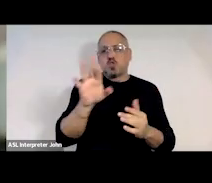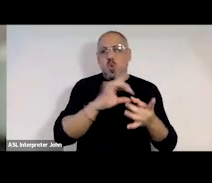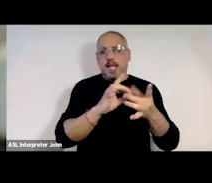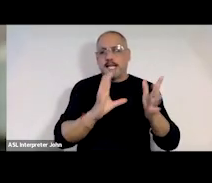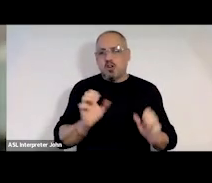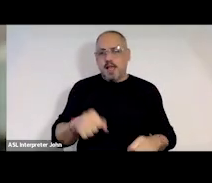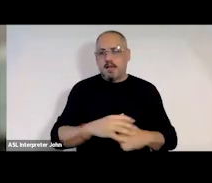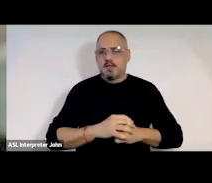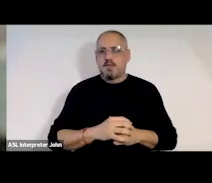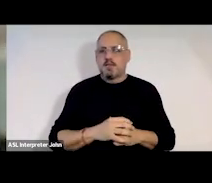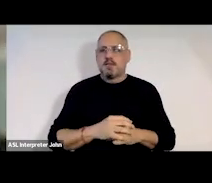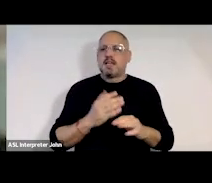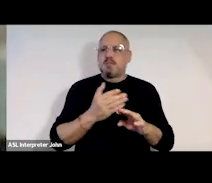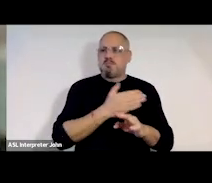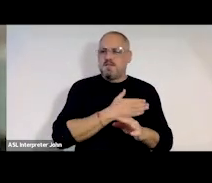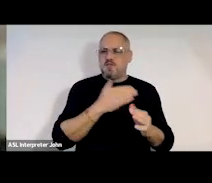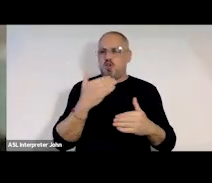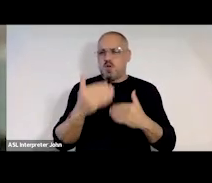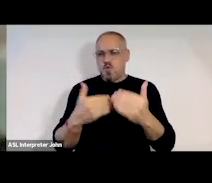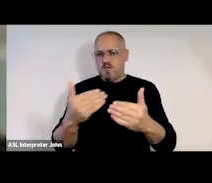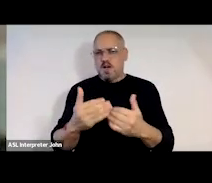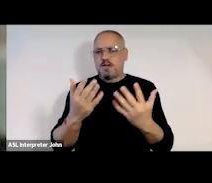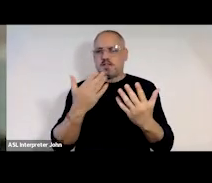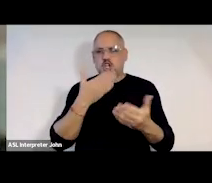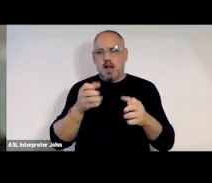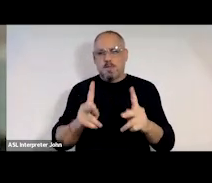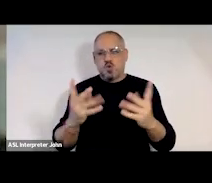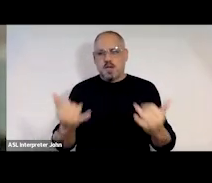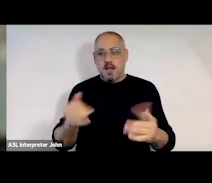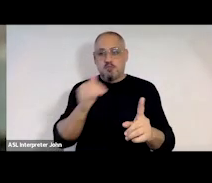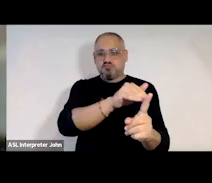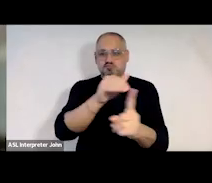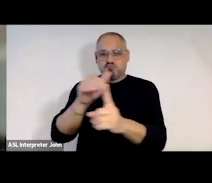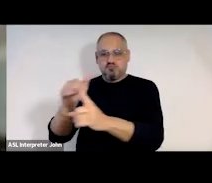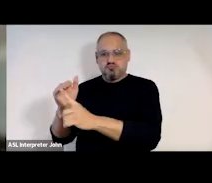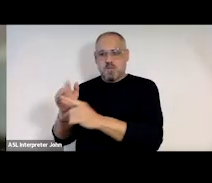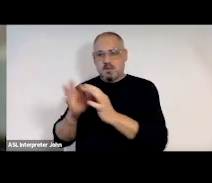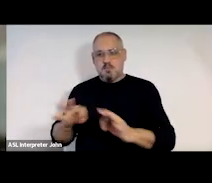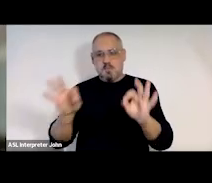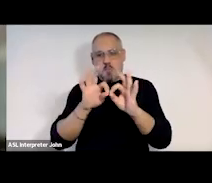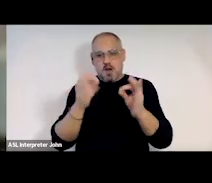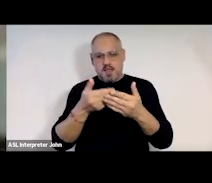But before we move off of this slide, I think it's a great opportunity to remind you of those critical components